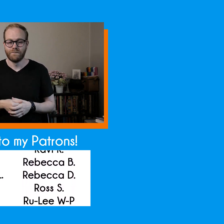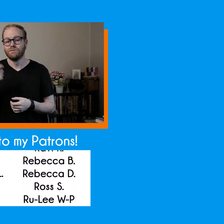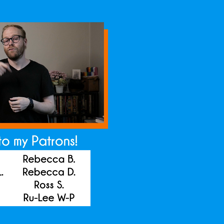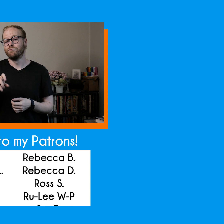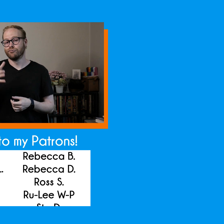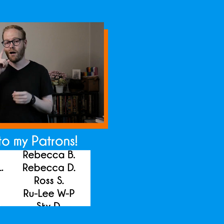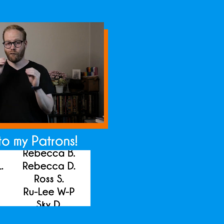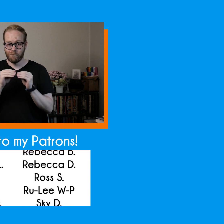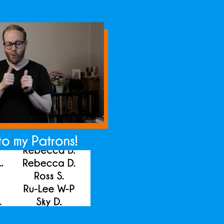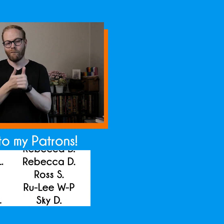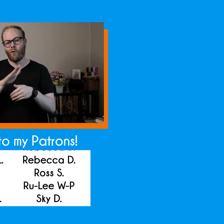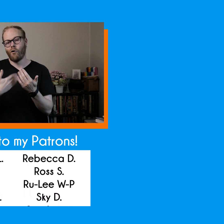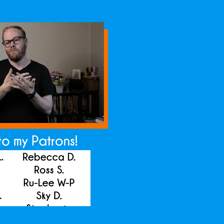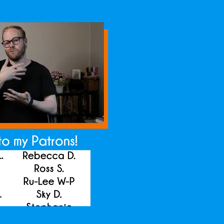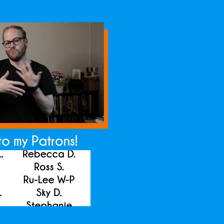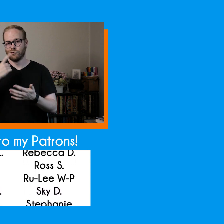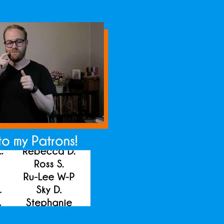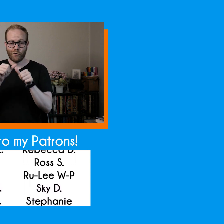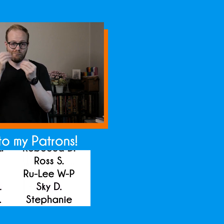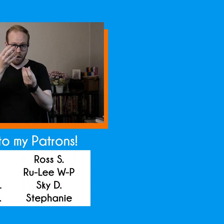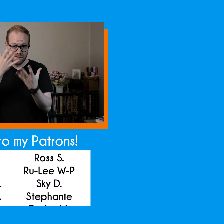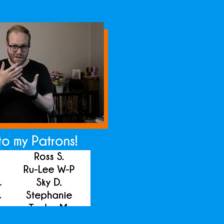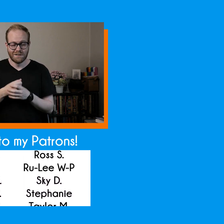Subscribe to this channel for more, and follow me on all my socials to stay updated.